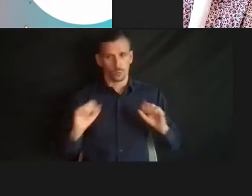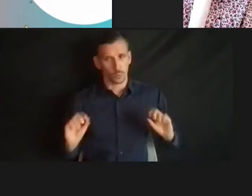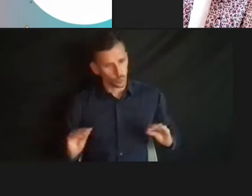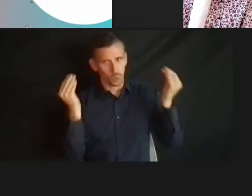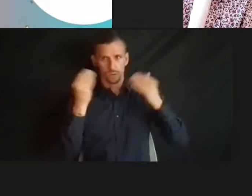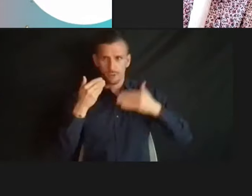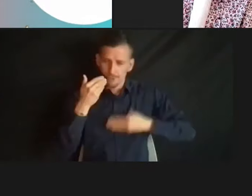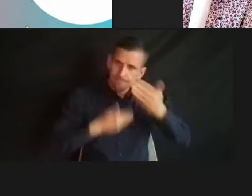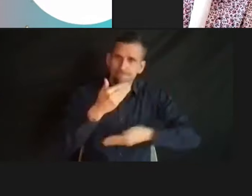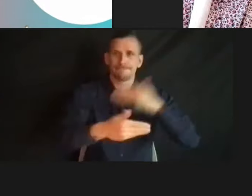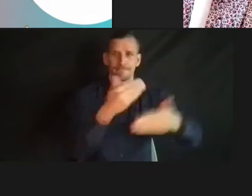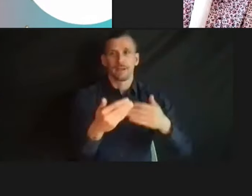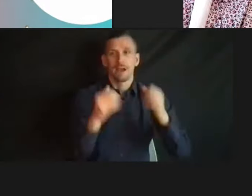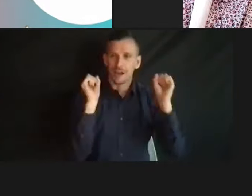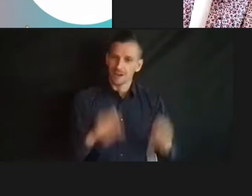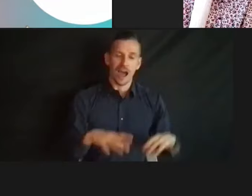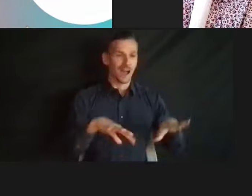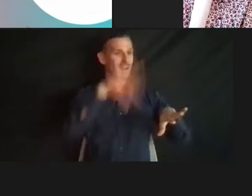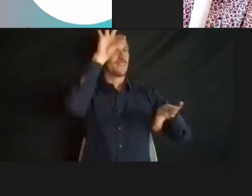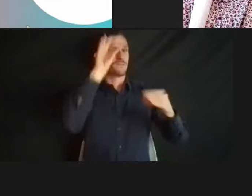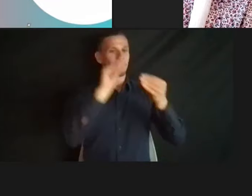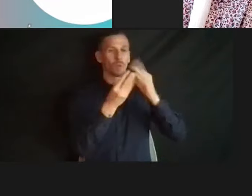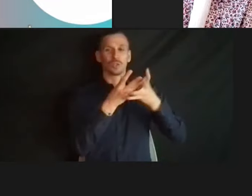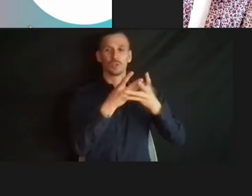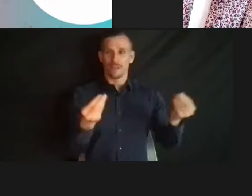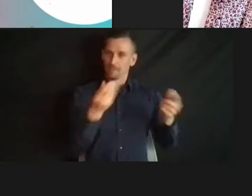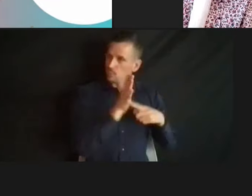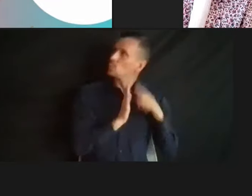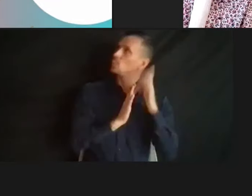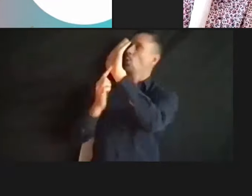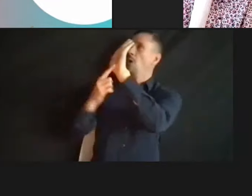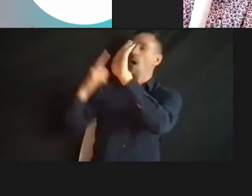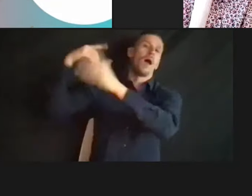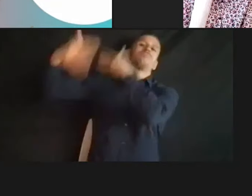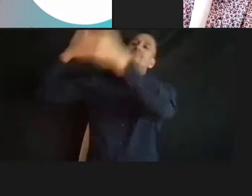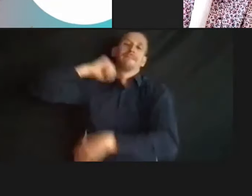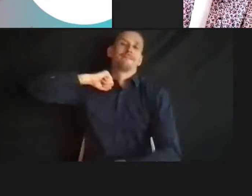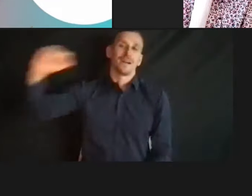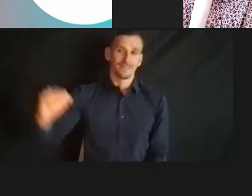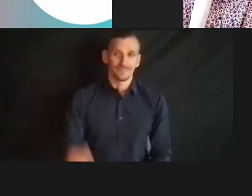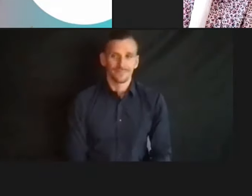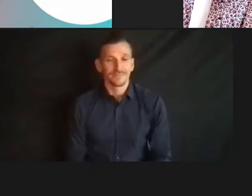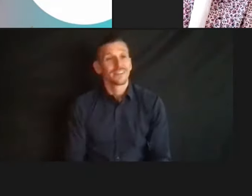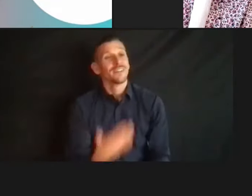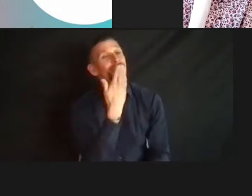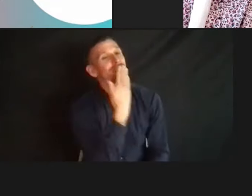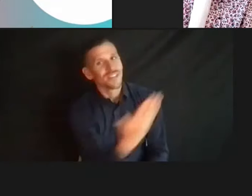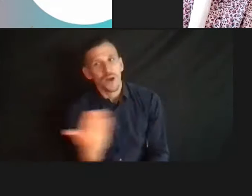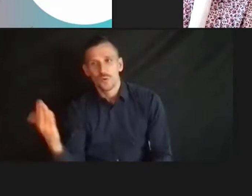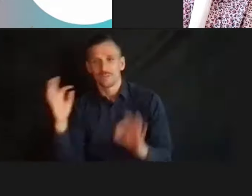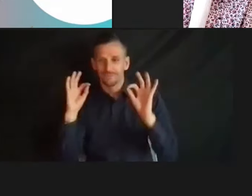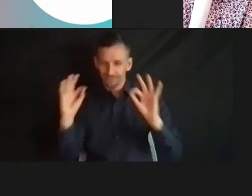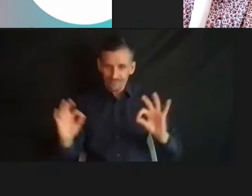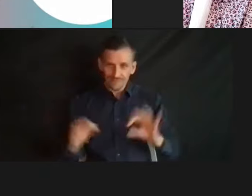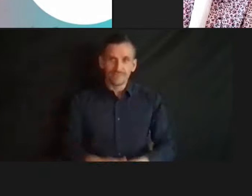calling the youth and the community contribution. Let's move on to the in-person panelists. I would